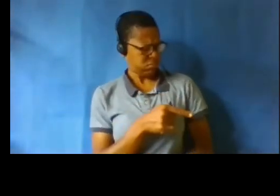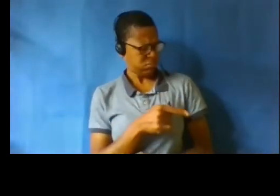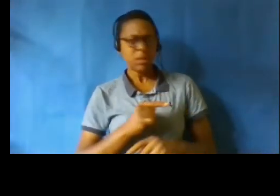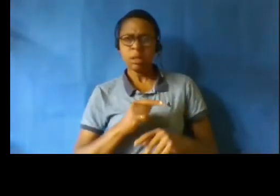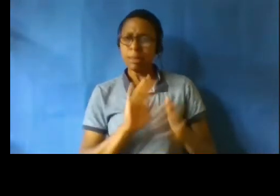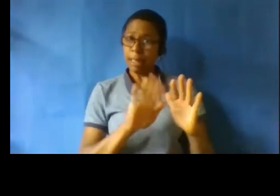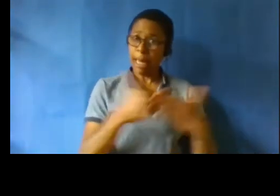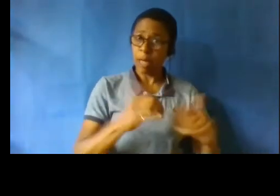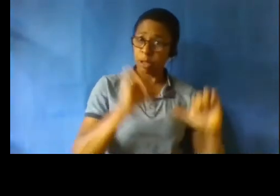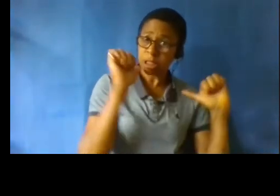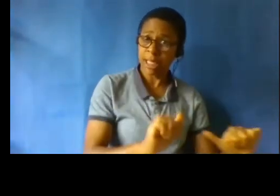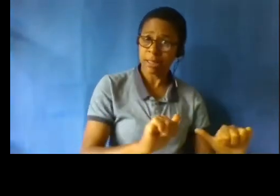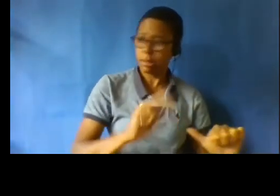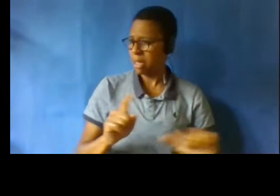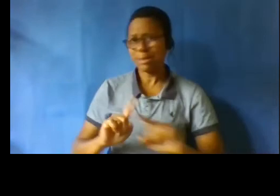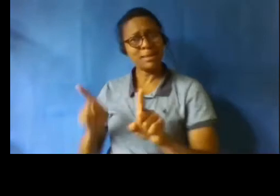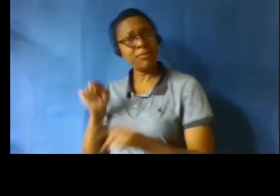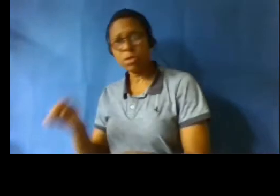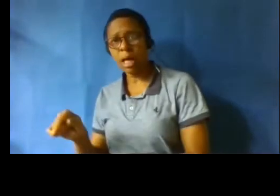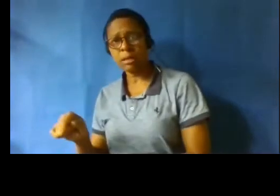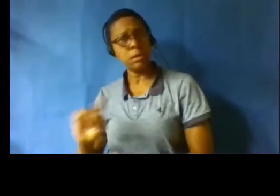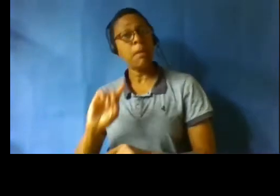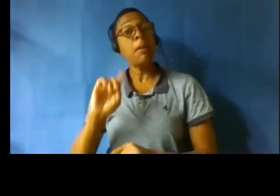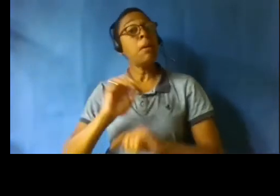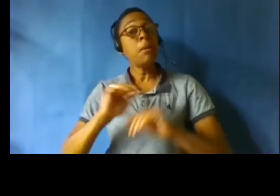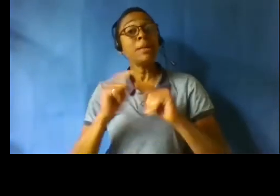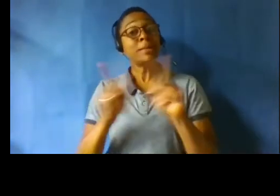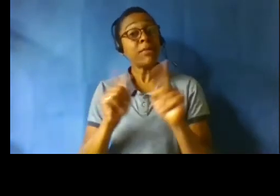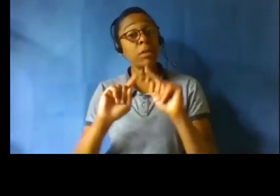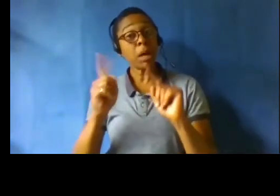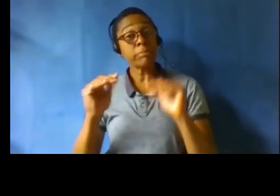being in a constant conversation with every aspect of my environment relating